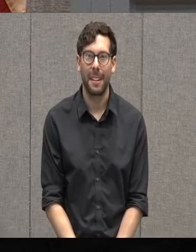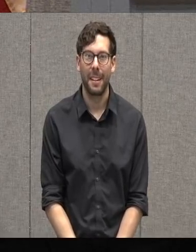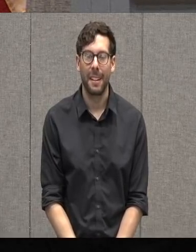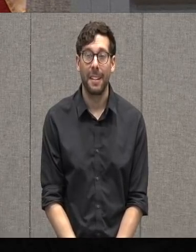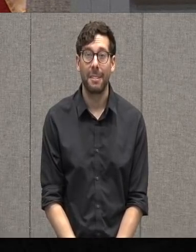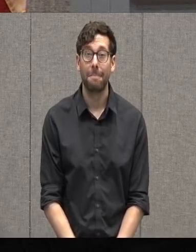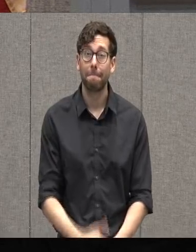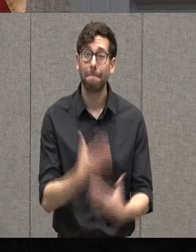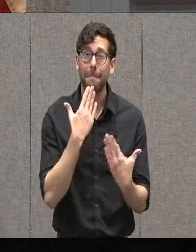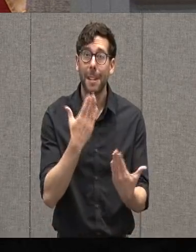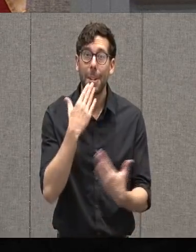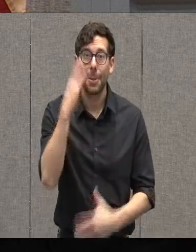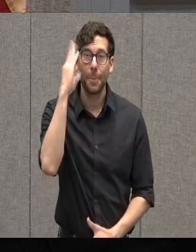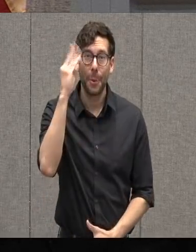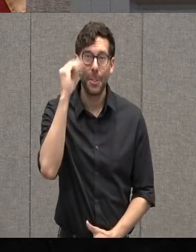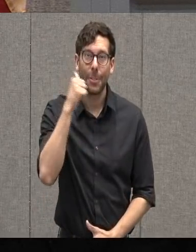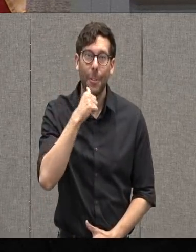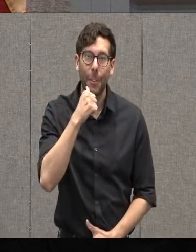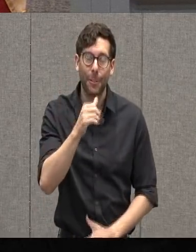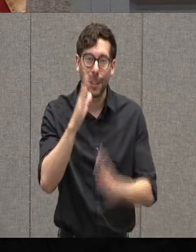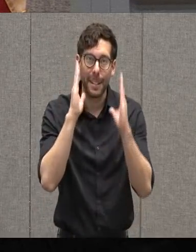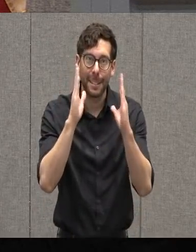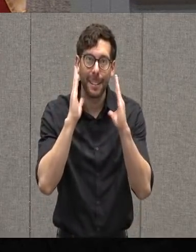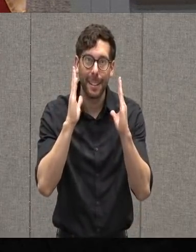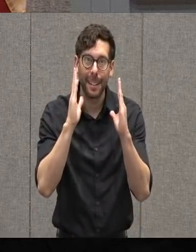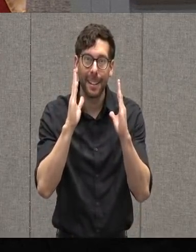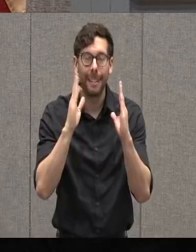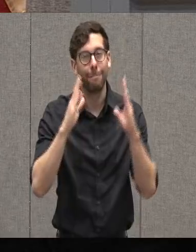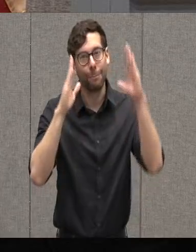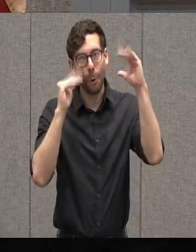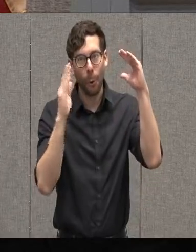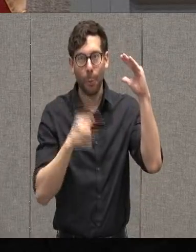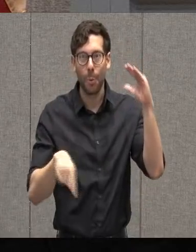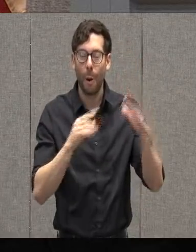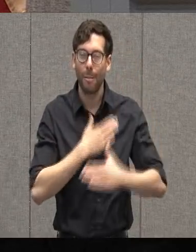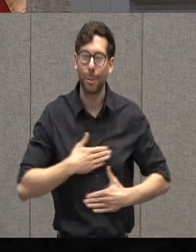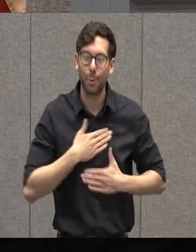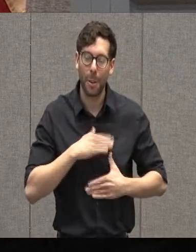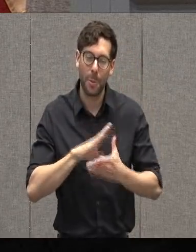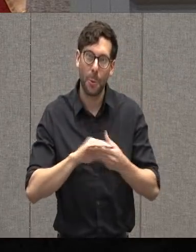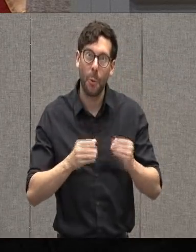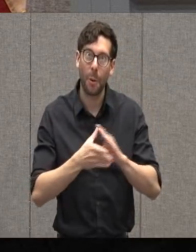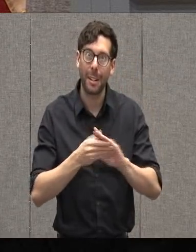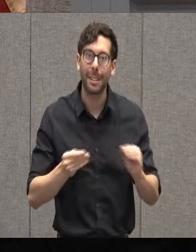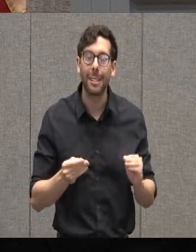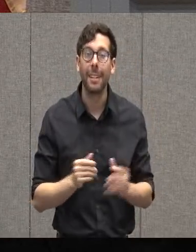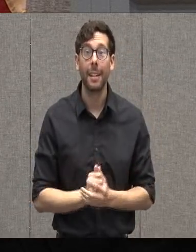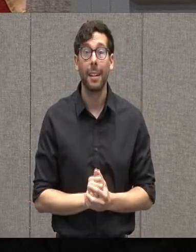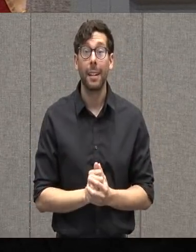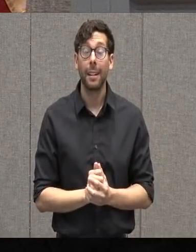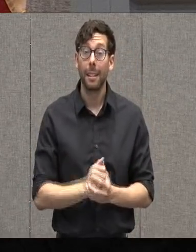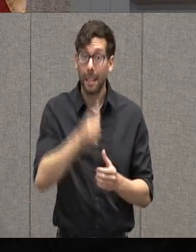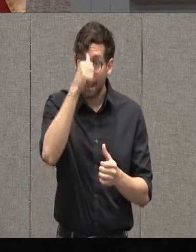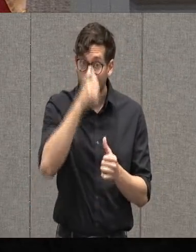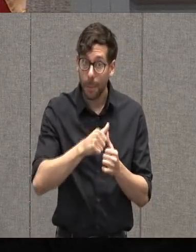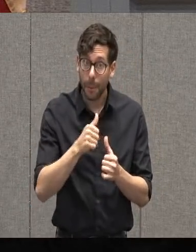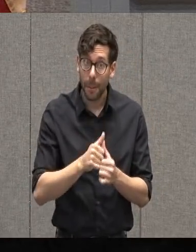Thank you, boys and girls, for listening. I hope you enjoyed the story as much as I did. Remember, while reading,